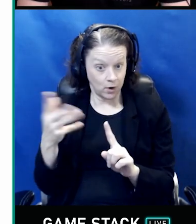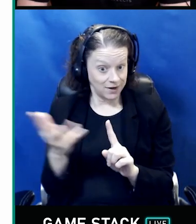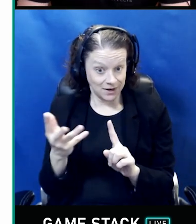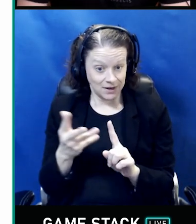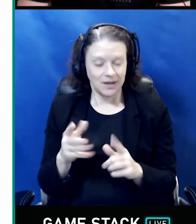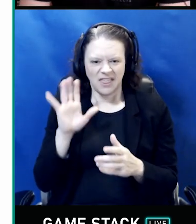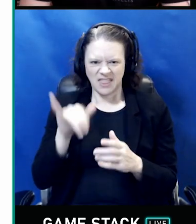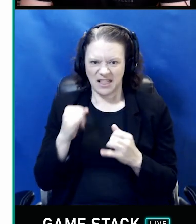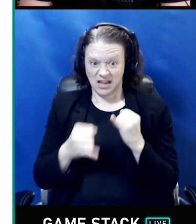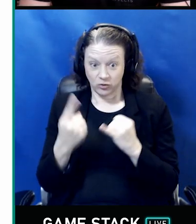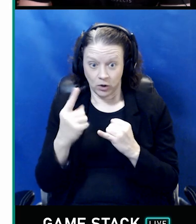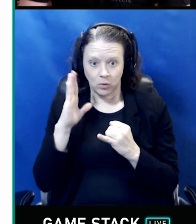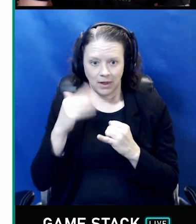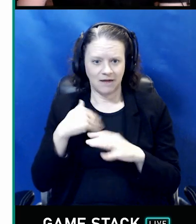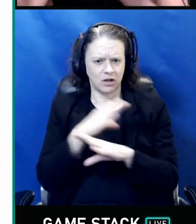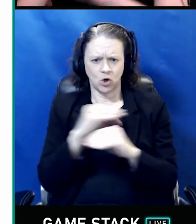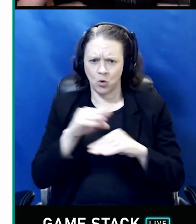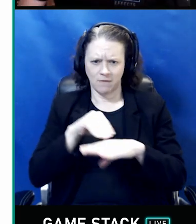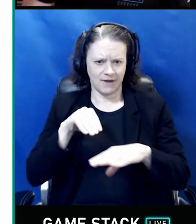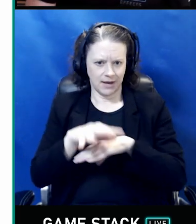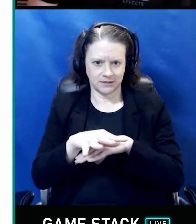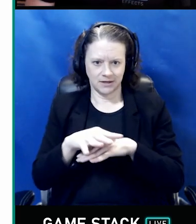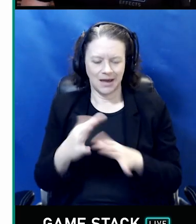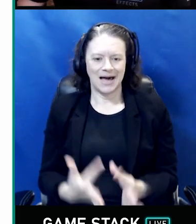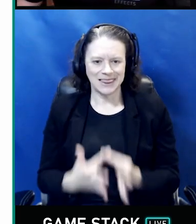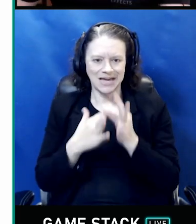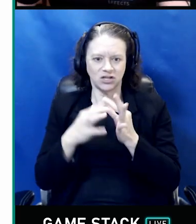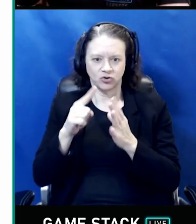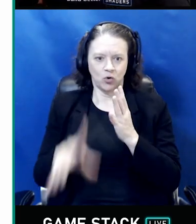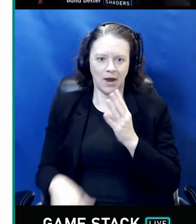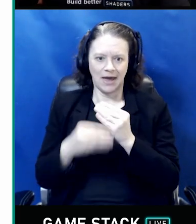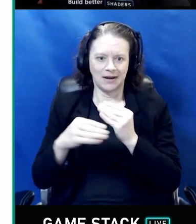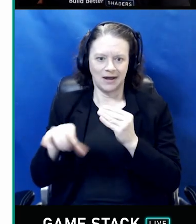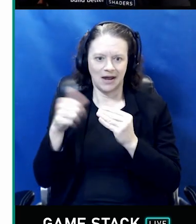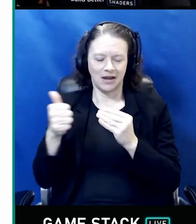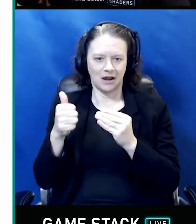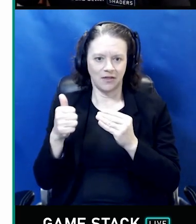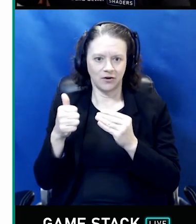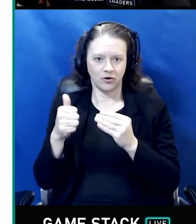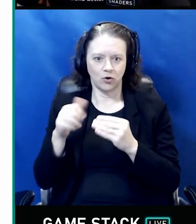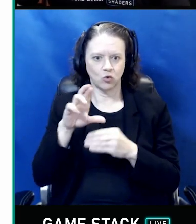last one is going to have no effect unless you add another set root signature to the end there.